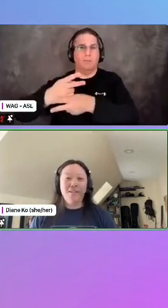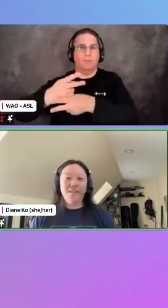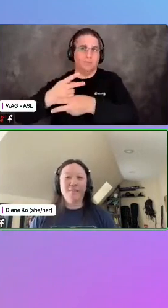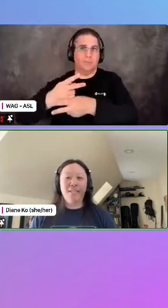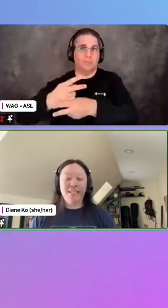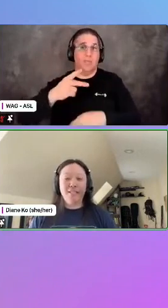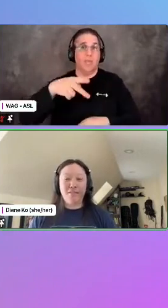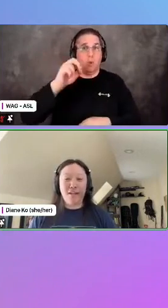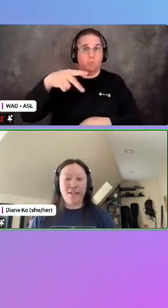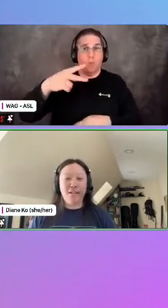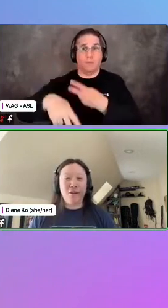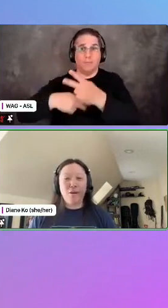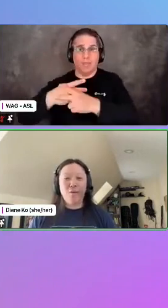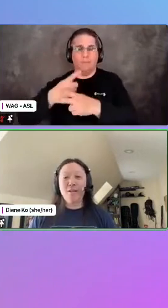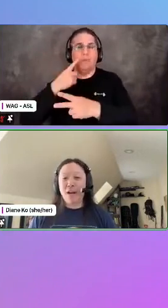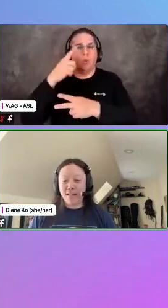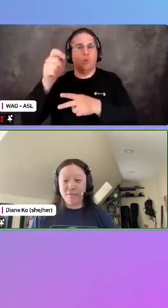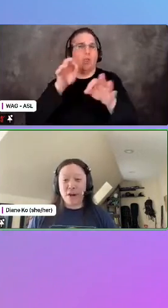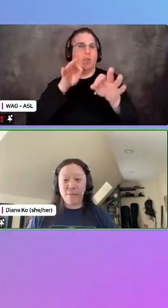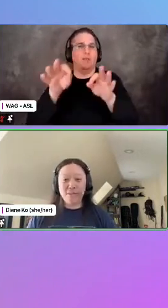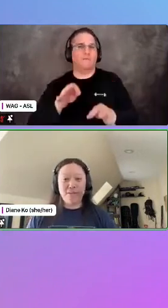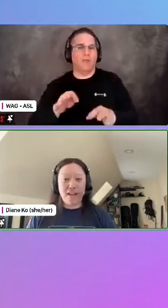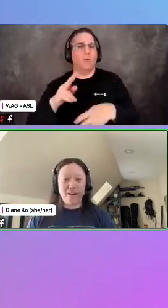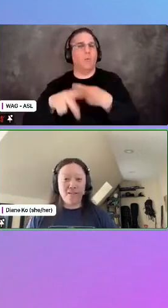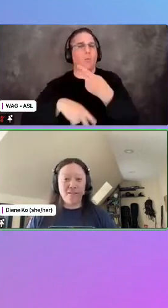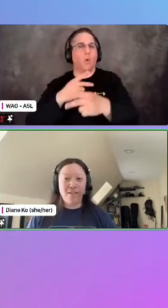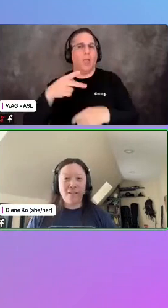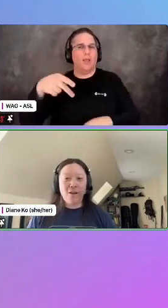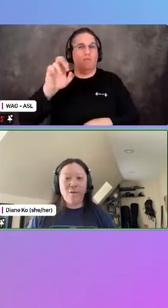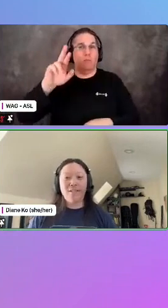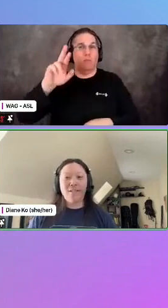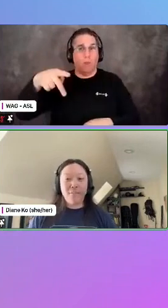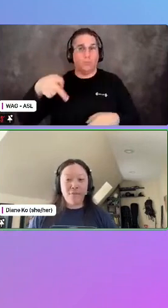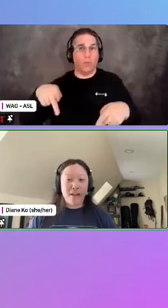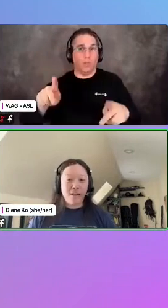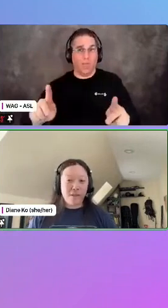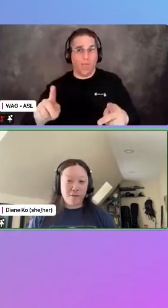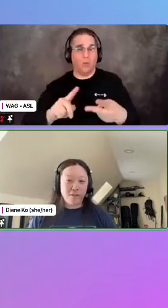structure the props object to define what props we expect.